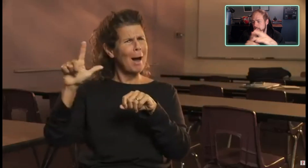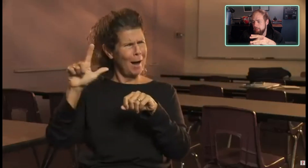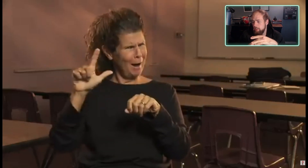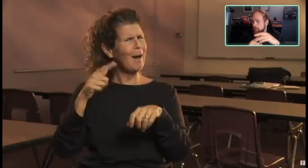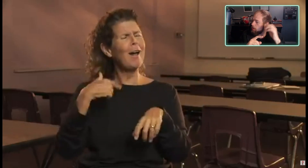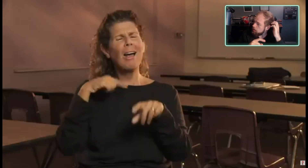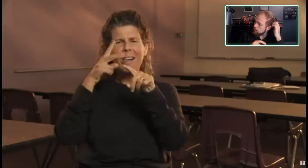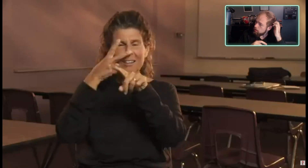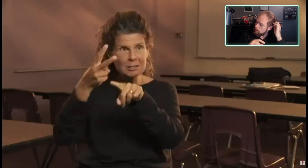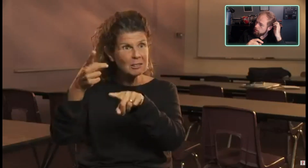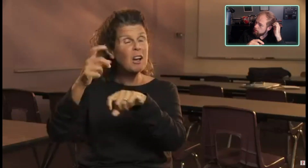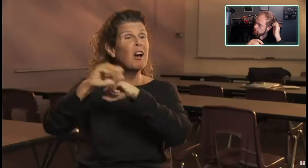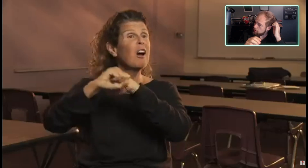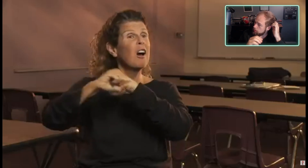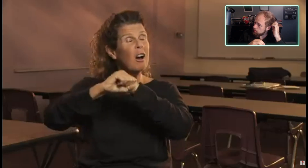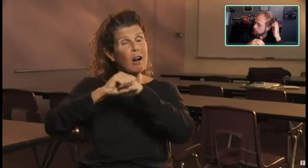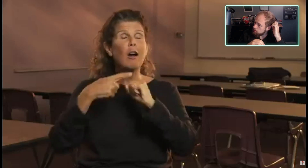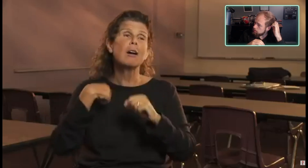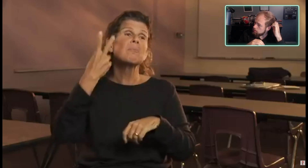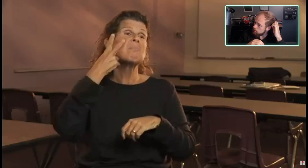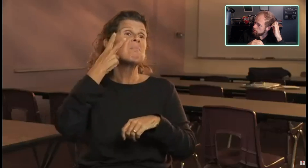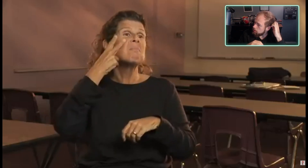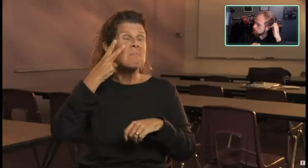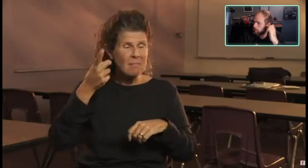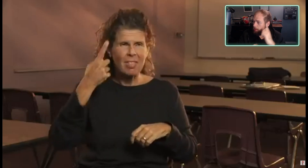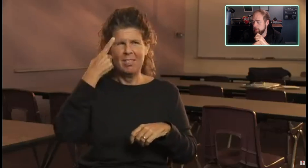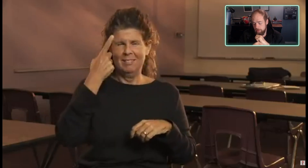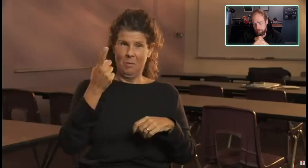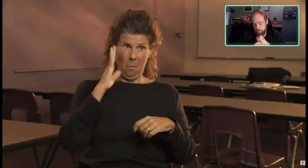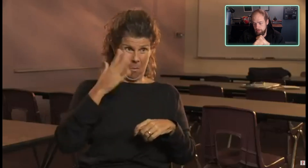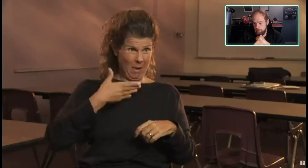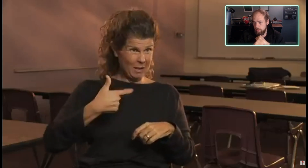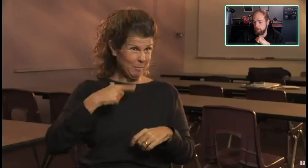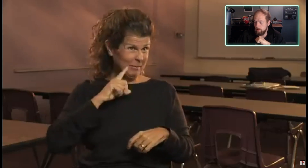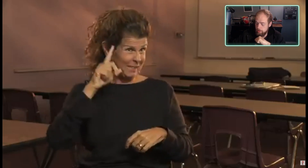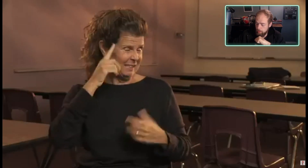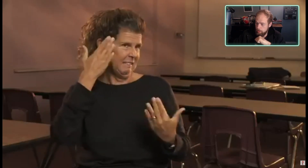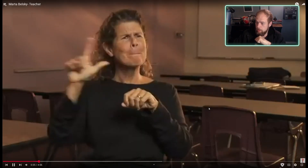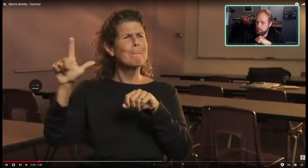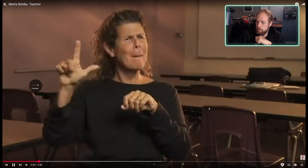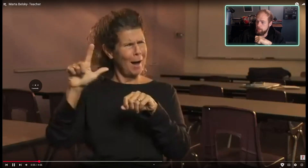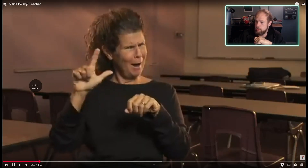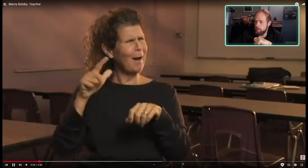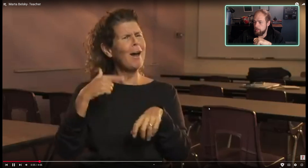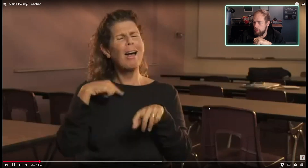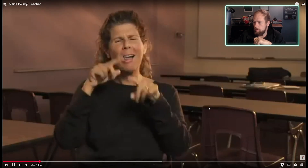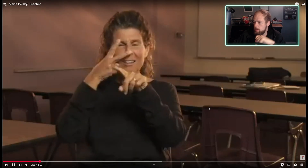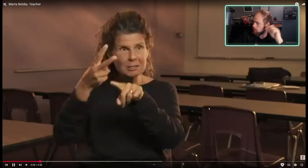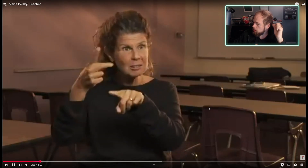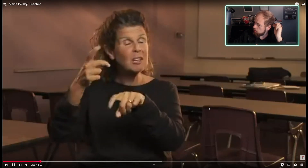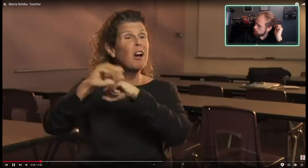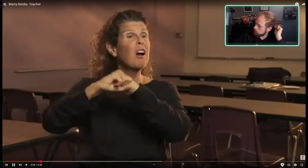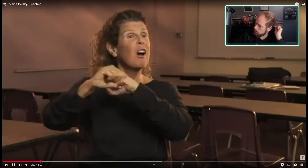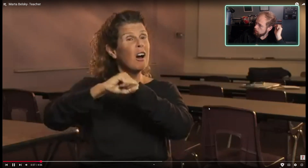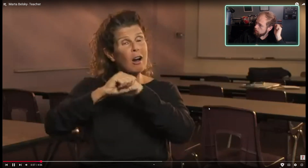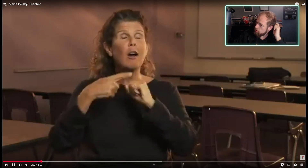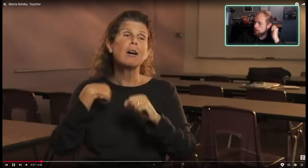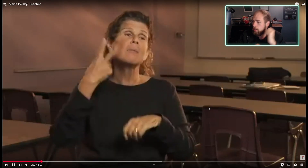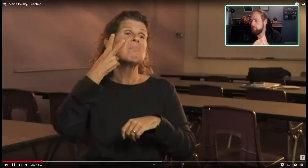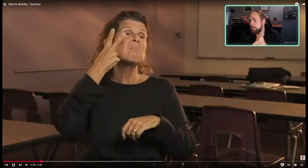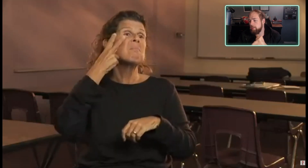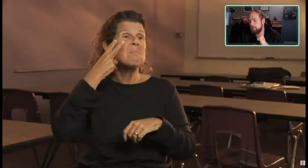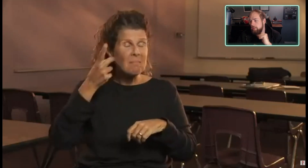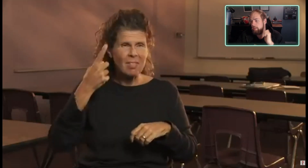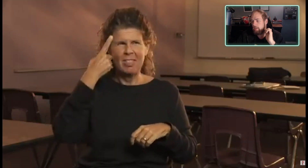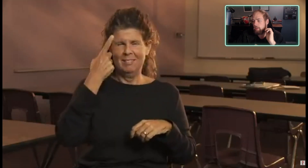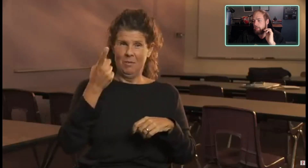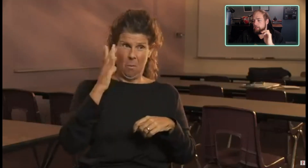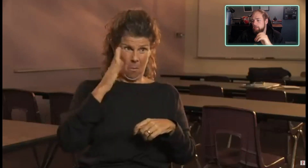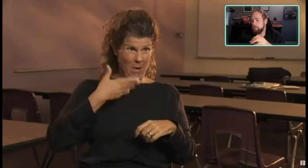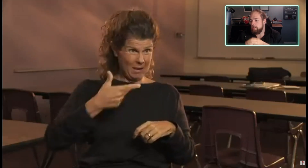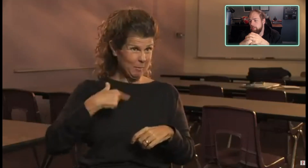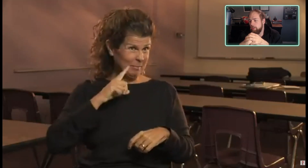exist in the mall so I don't know this sign I think that's uh advertising yeah advertising